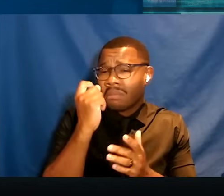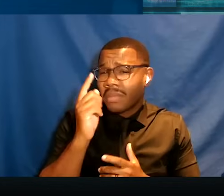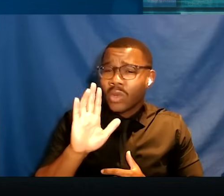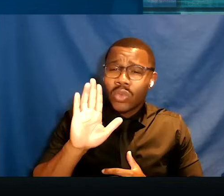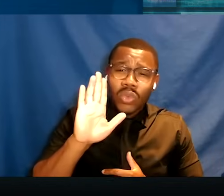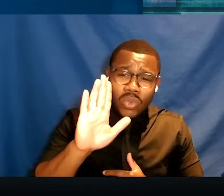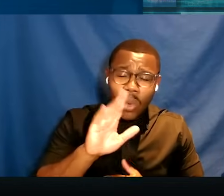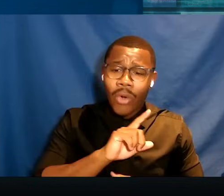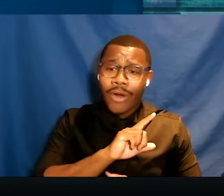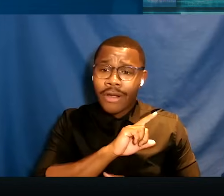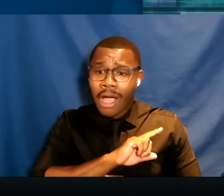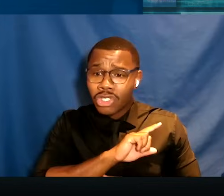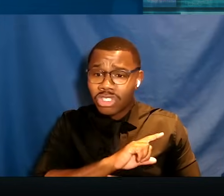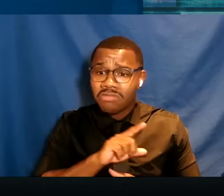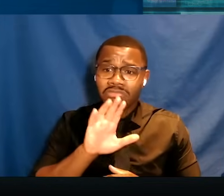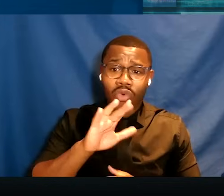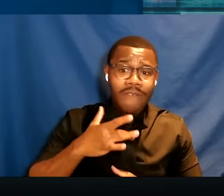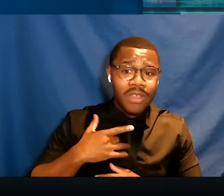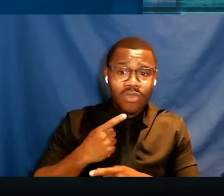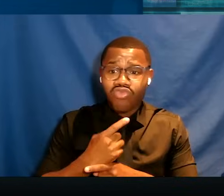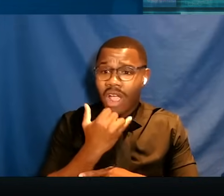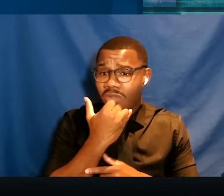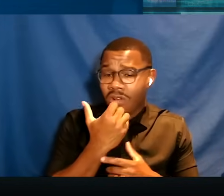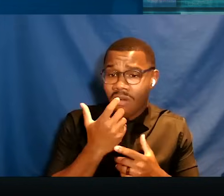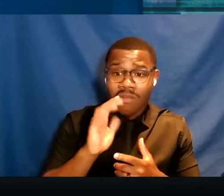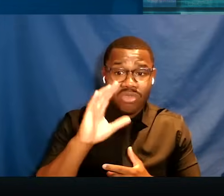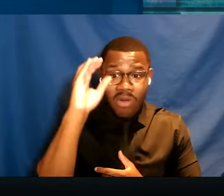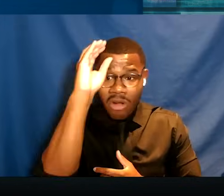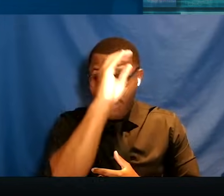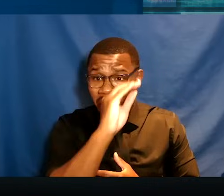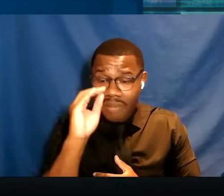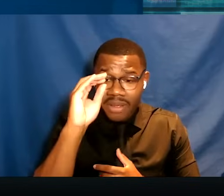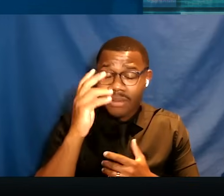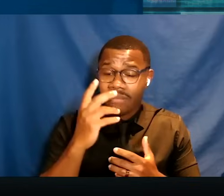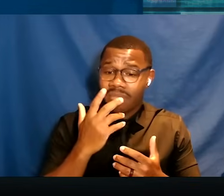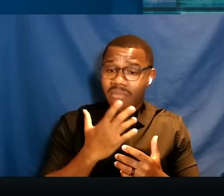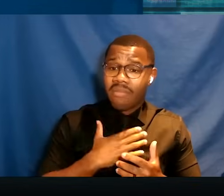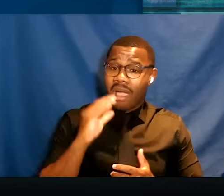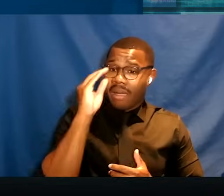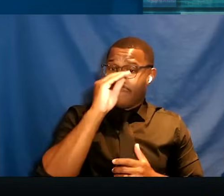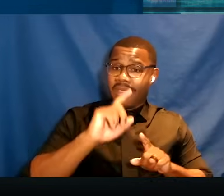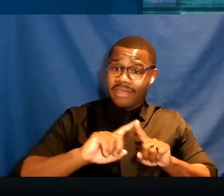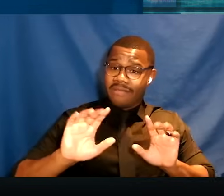to have their opinion and they may certainly disagree from mine or Ray's or Linda's, but what I would say is make sure that you're fully informed.